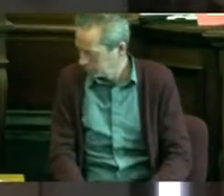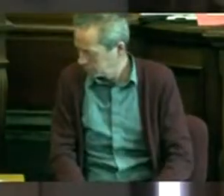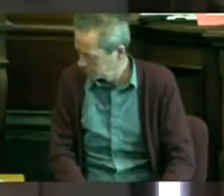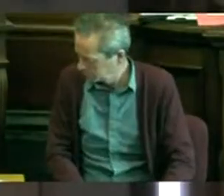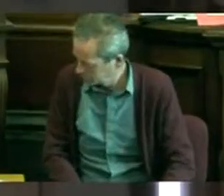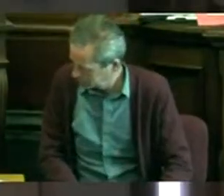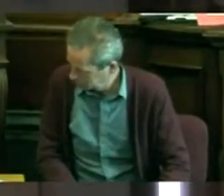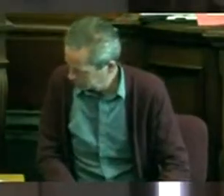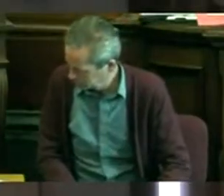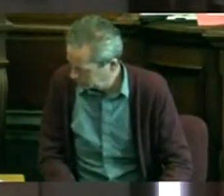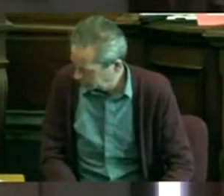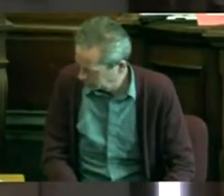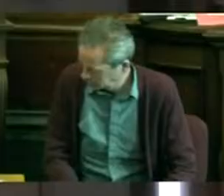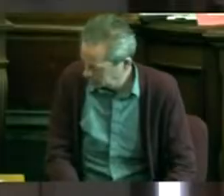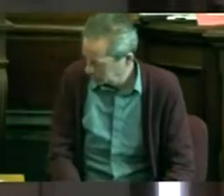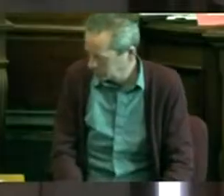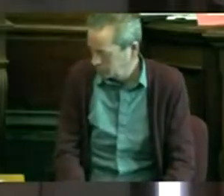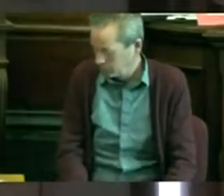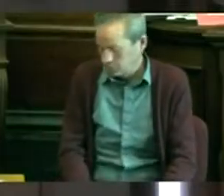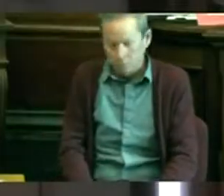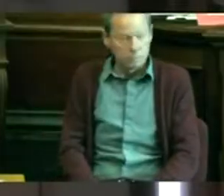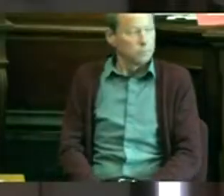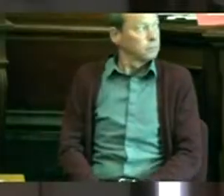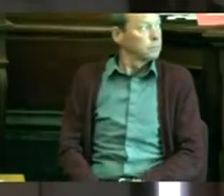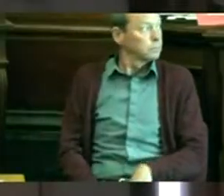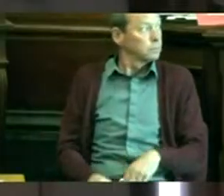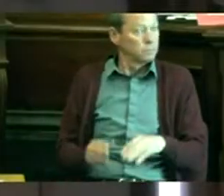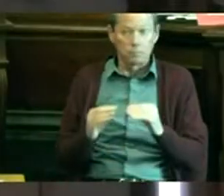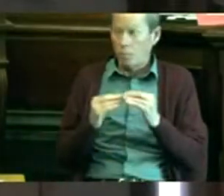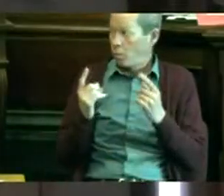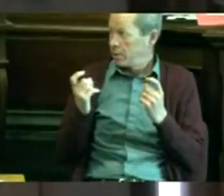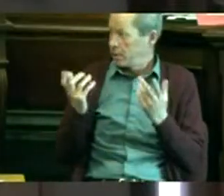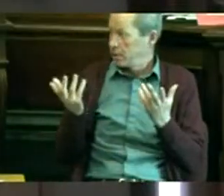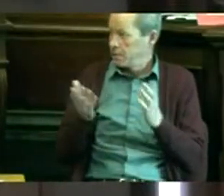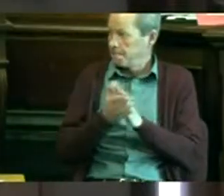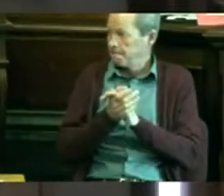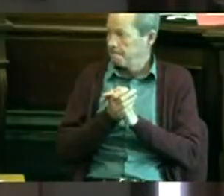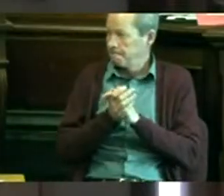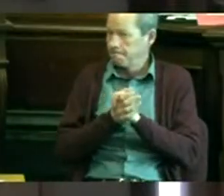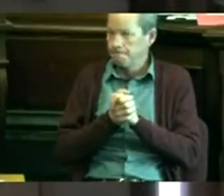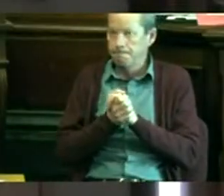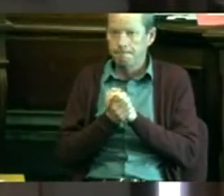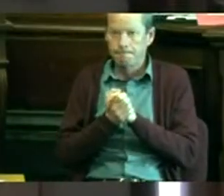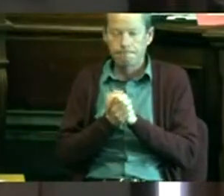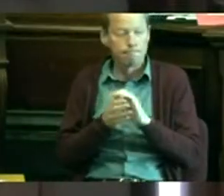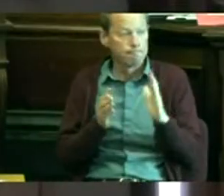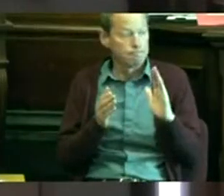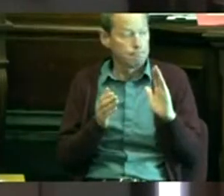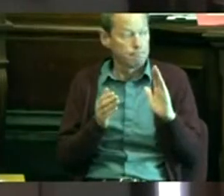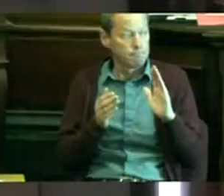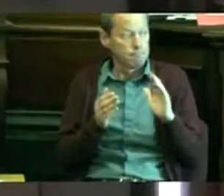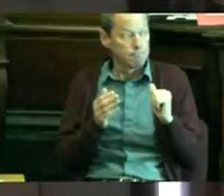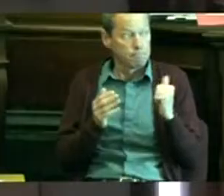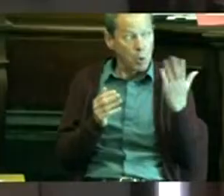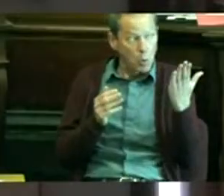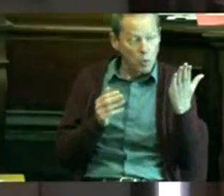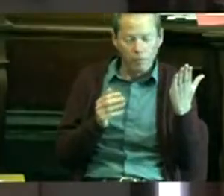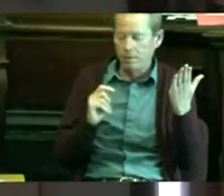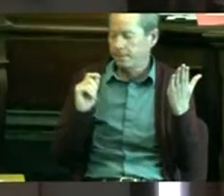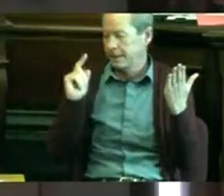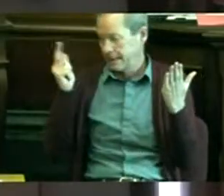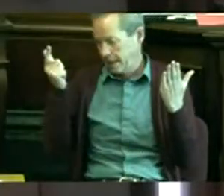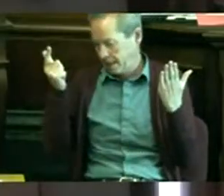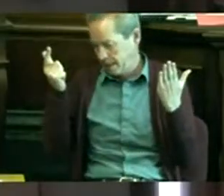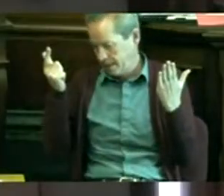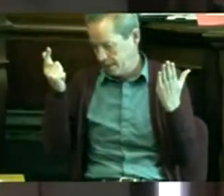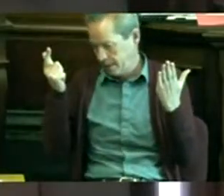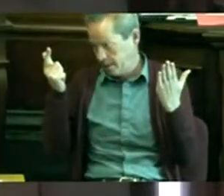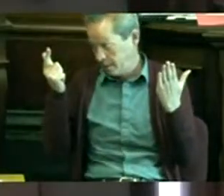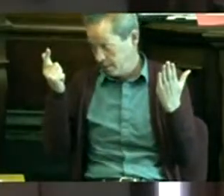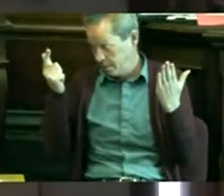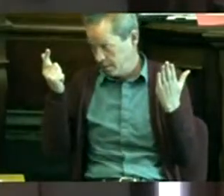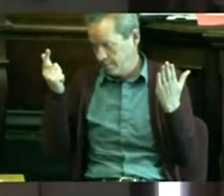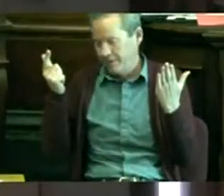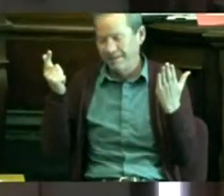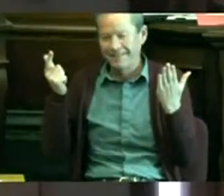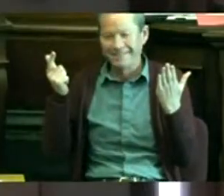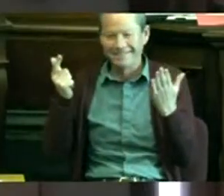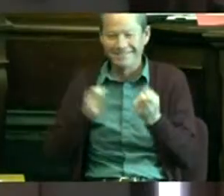No. Thank you. Any further